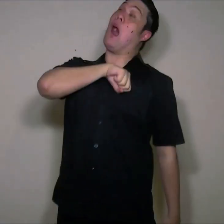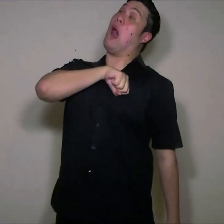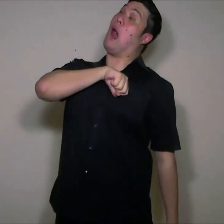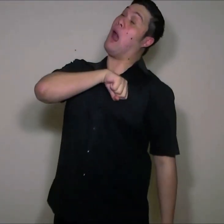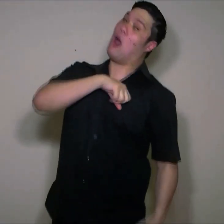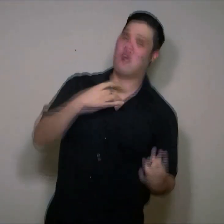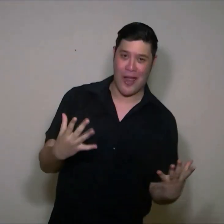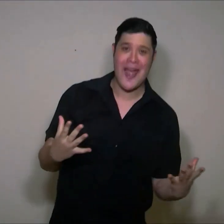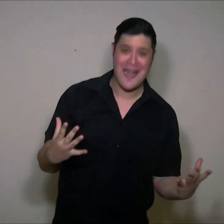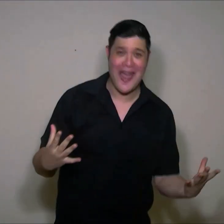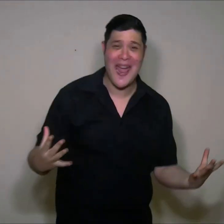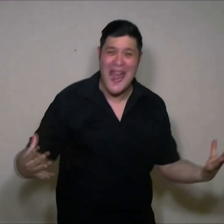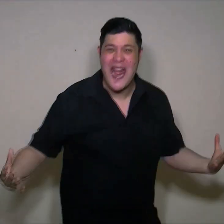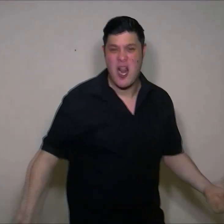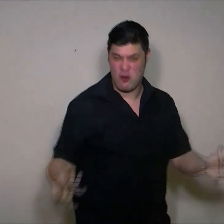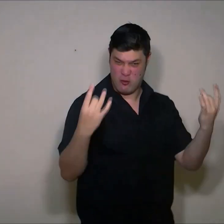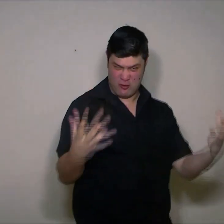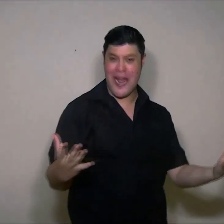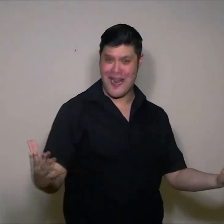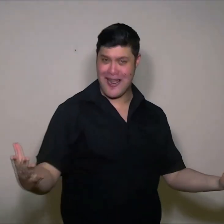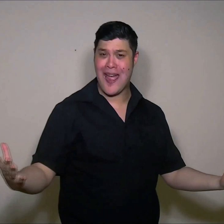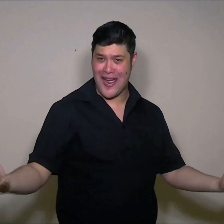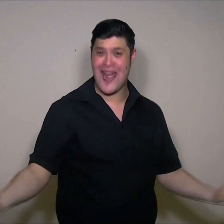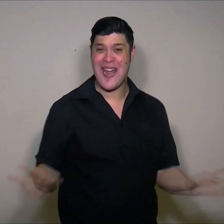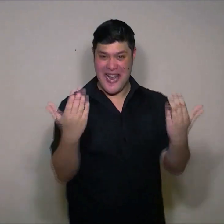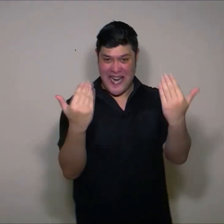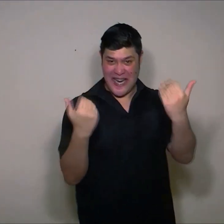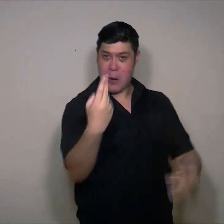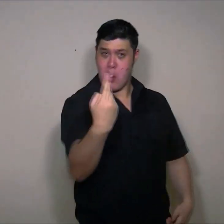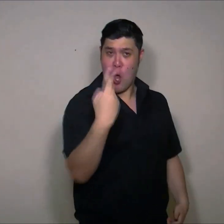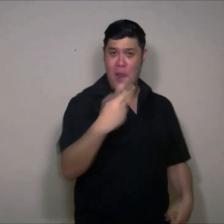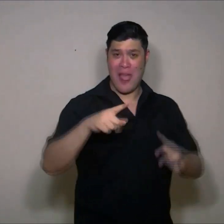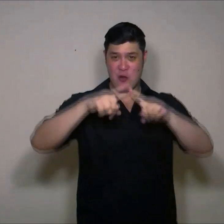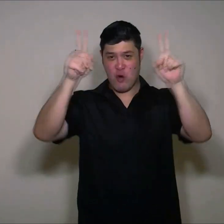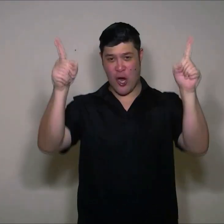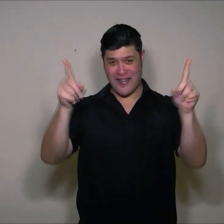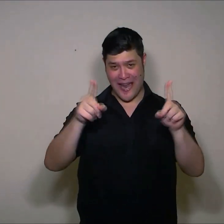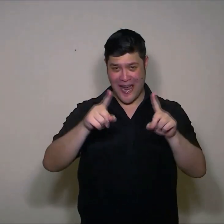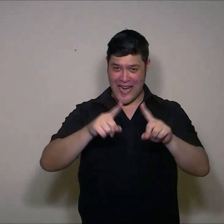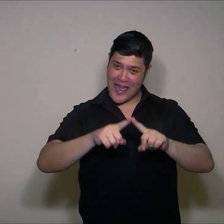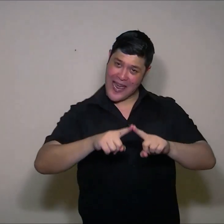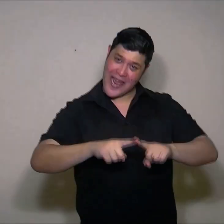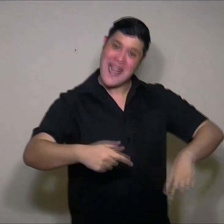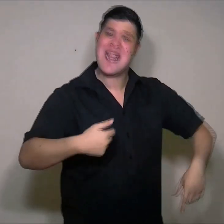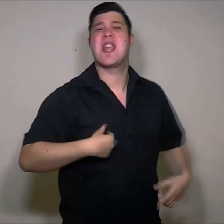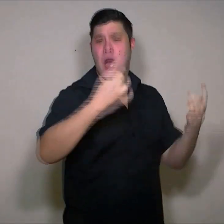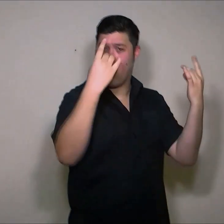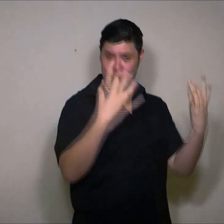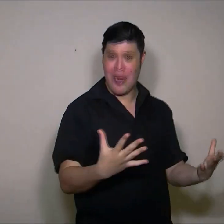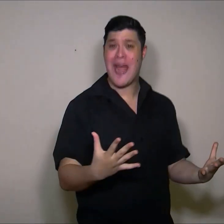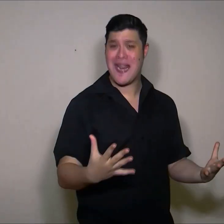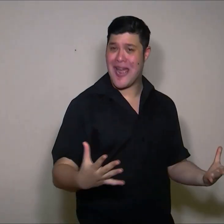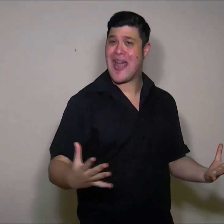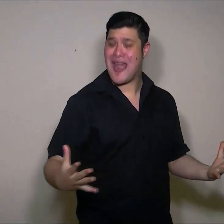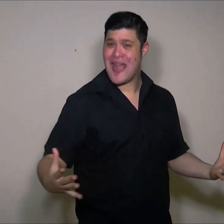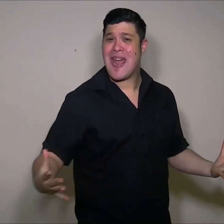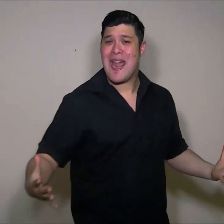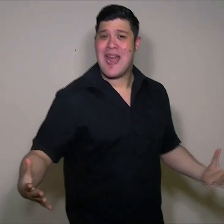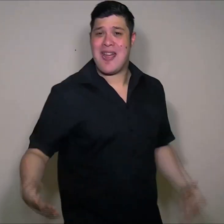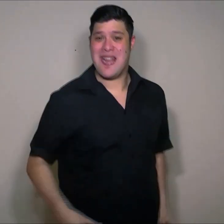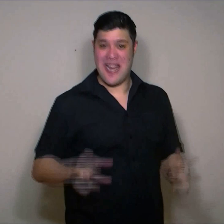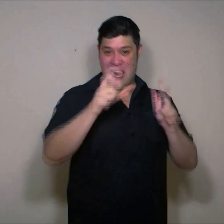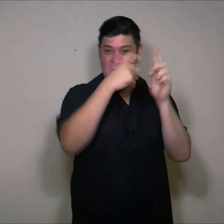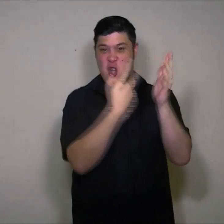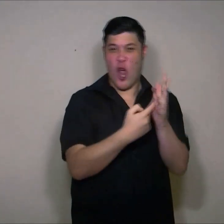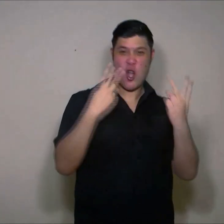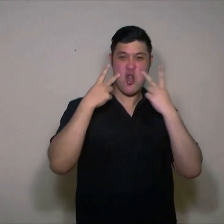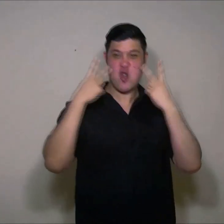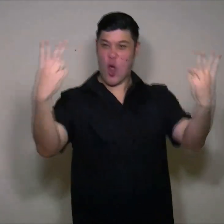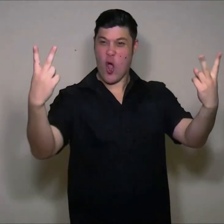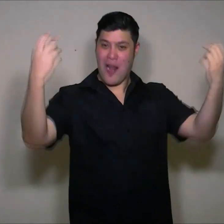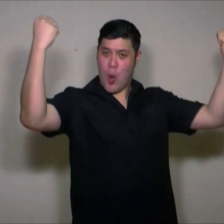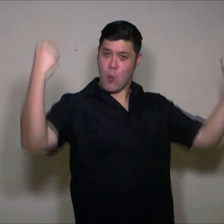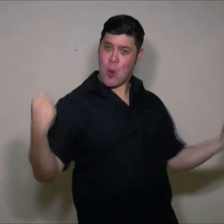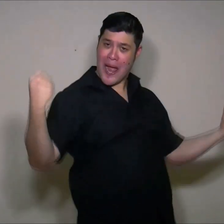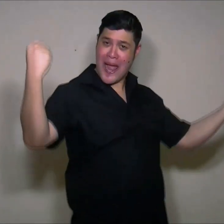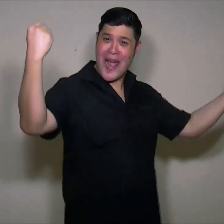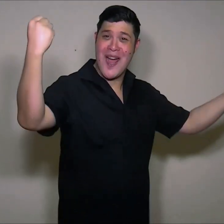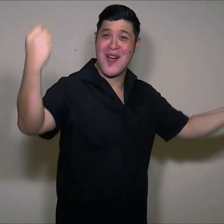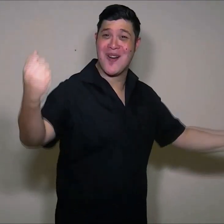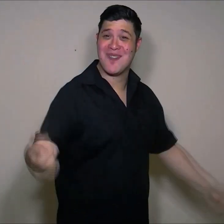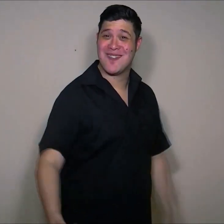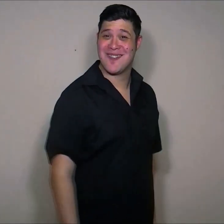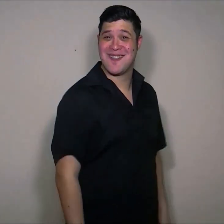And I’m ready. Ready. Come on, let’s rock steady Cuz I’m ready… for doctor’s orders!